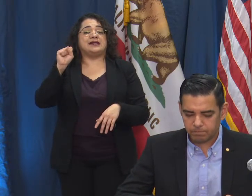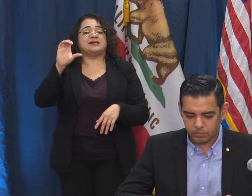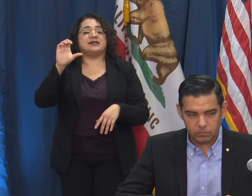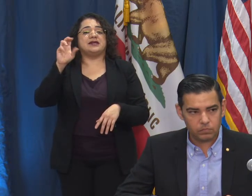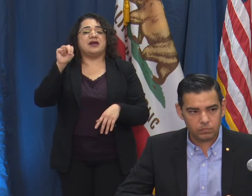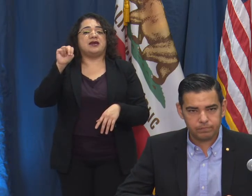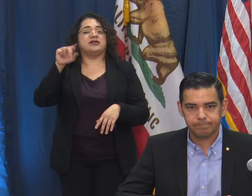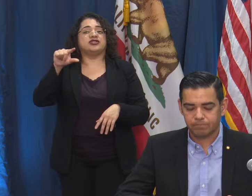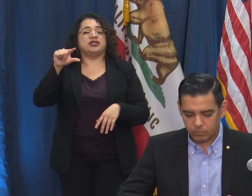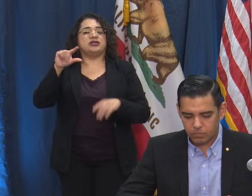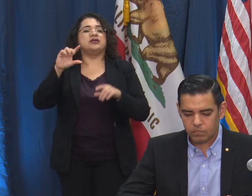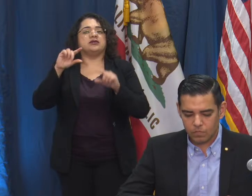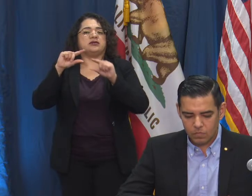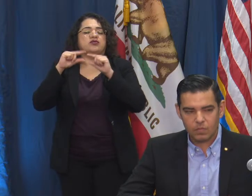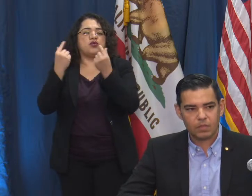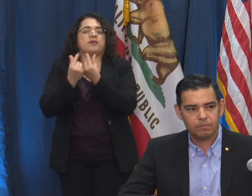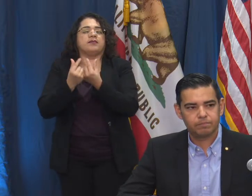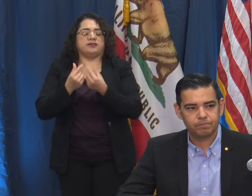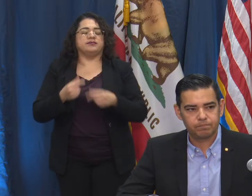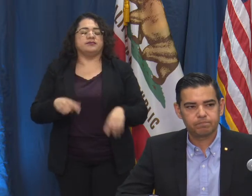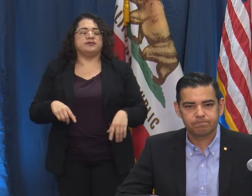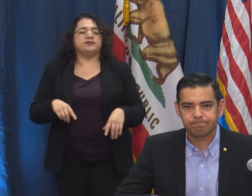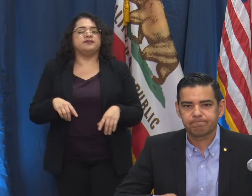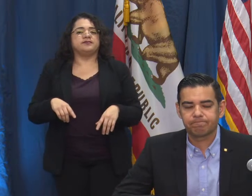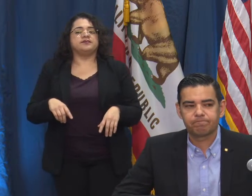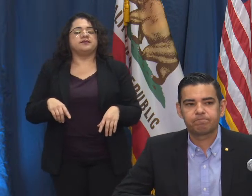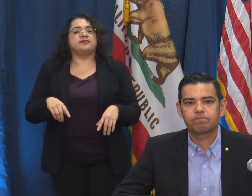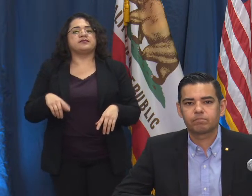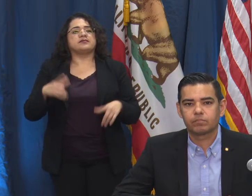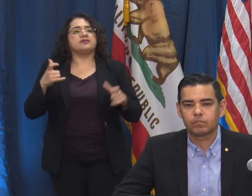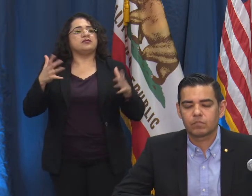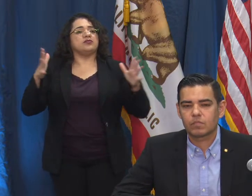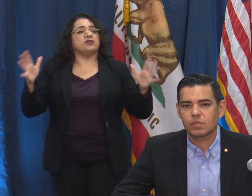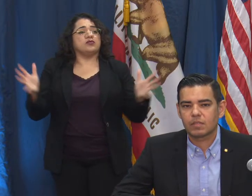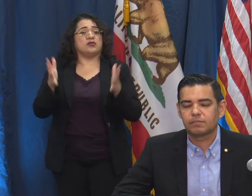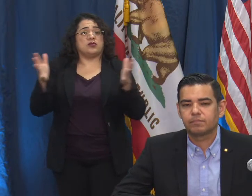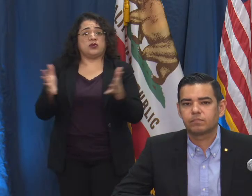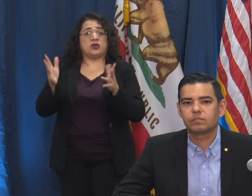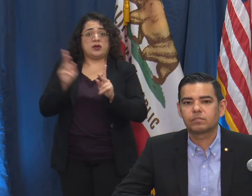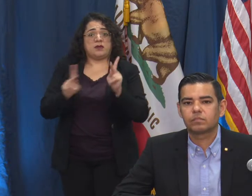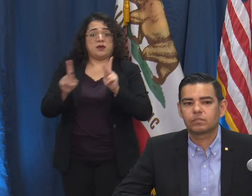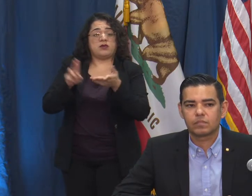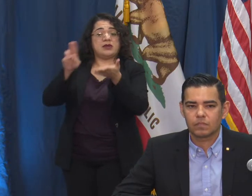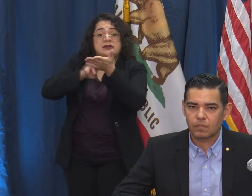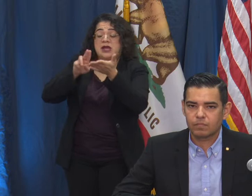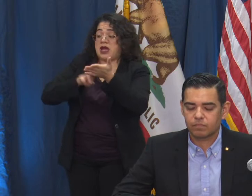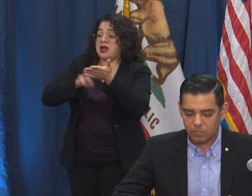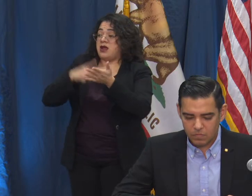room for more just like you stated earlier. We really do want to encourage people to go and sign up for those appointments, that's really important.